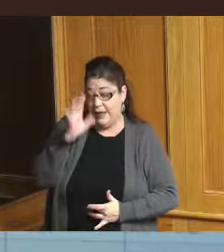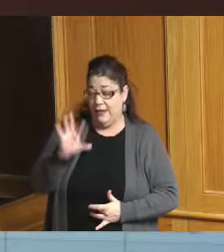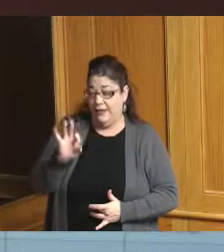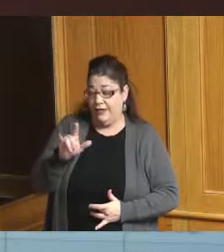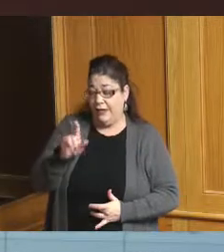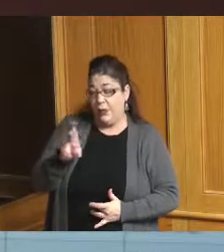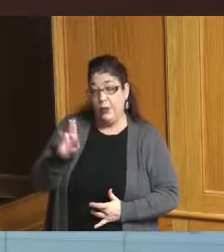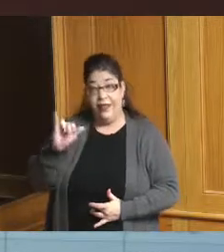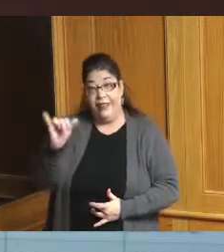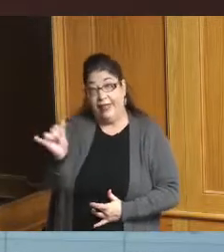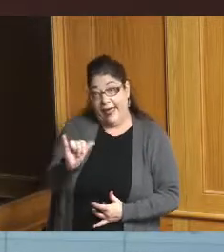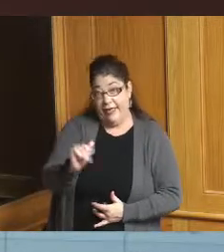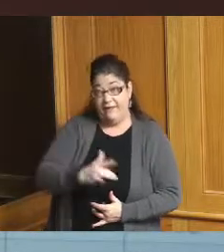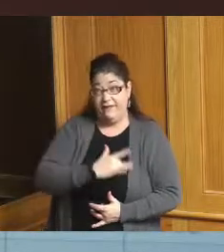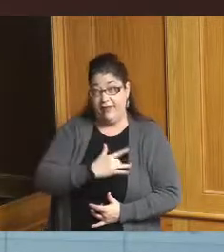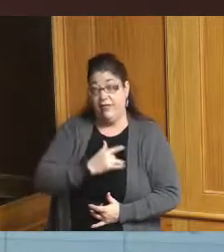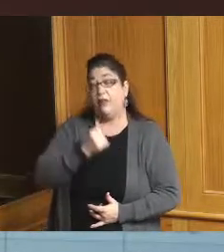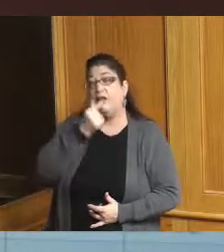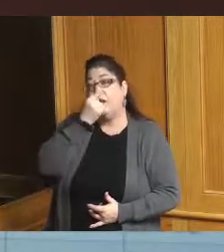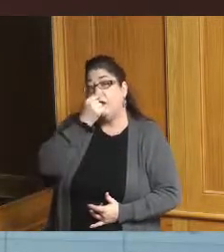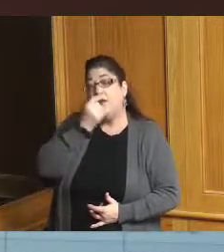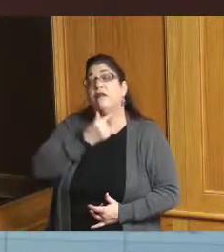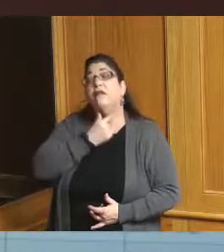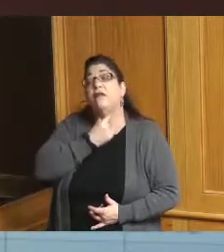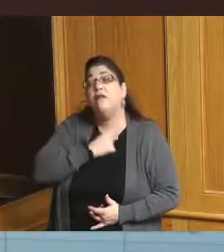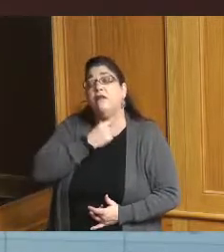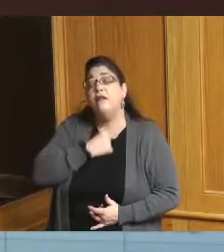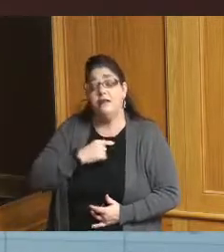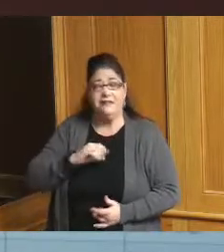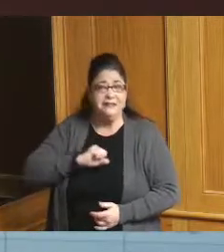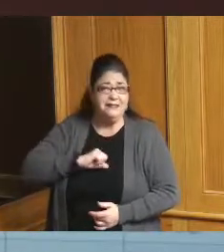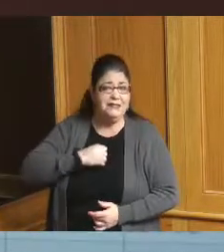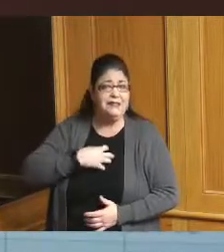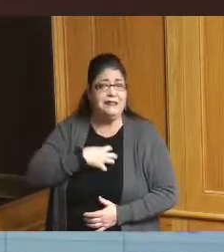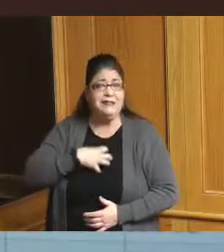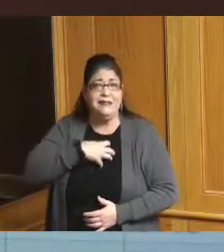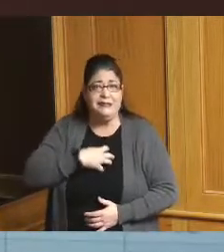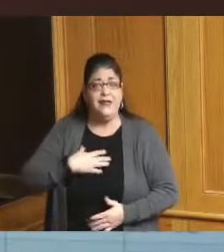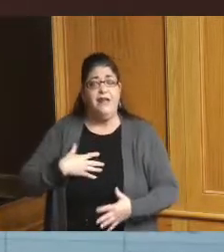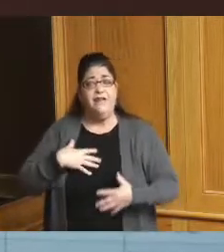would just ask that you stay home if you feel like you have a cold you probably have Covid right now